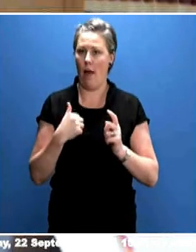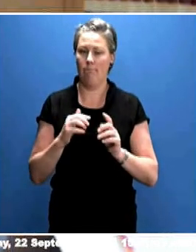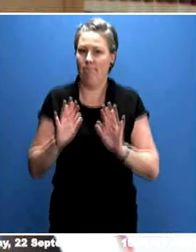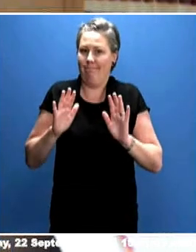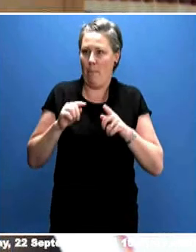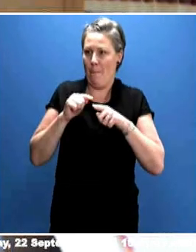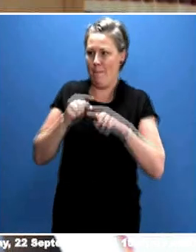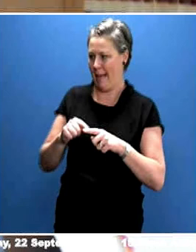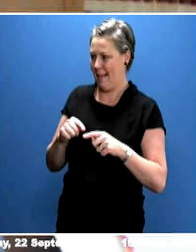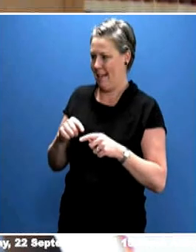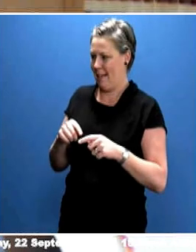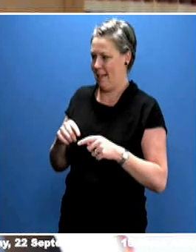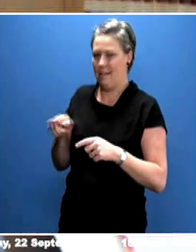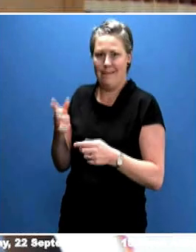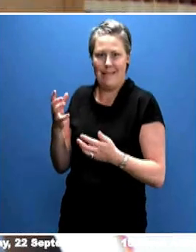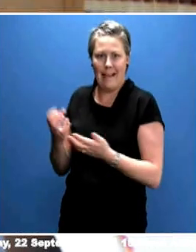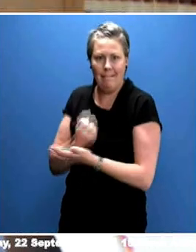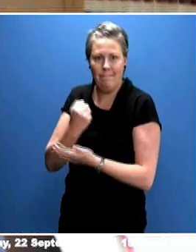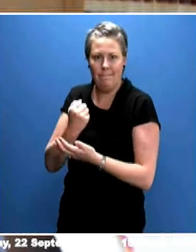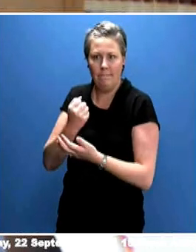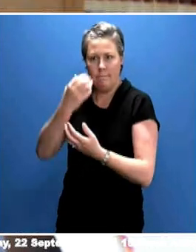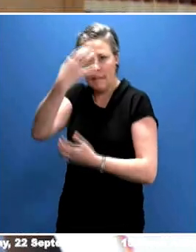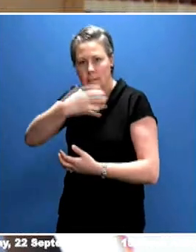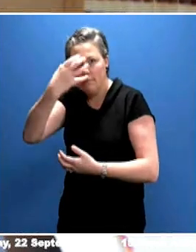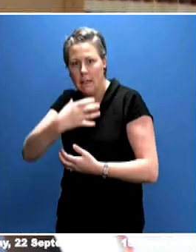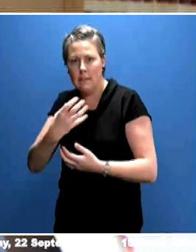Yes. I can't give you the number of children from remote families,